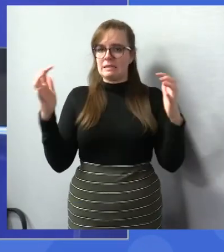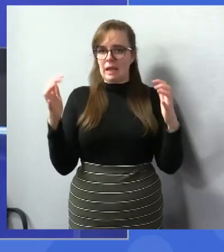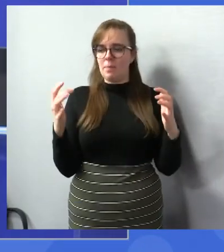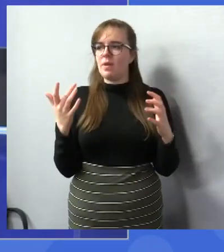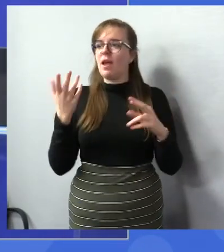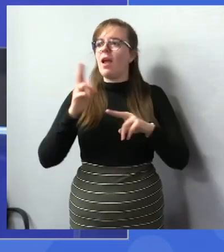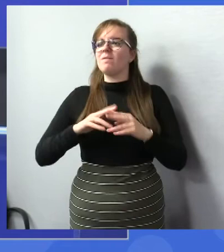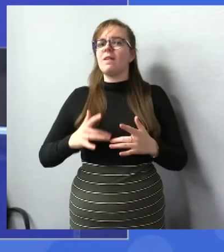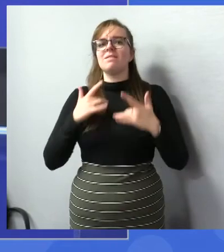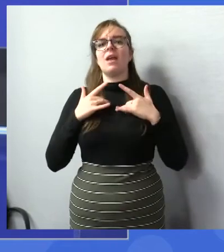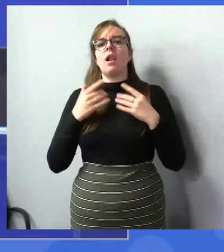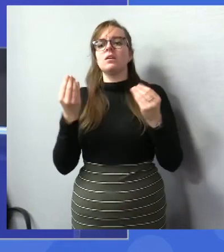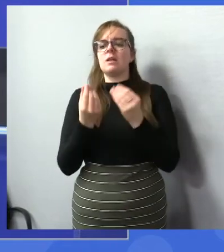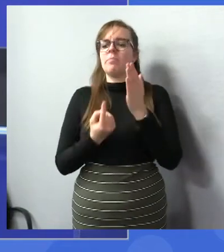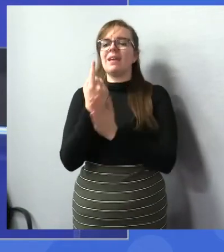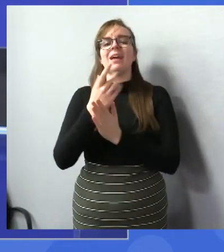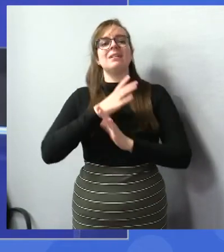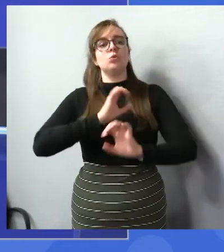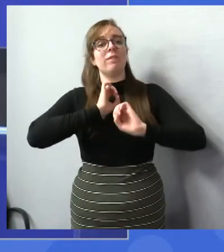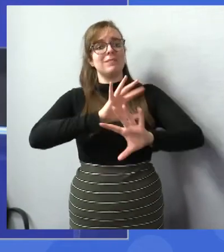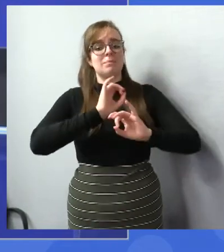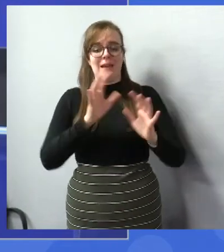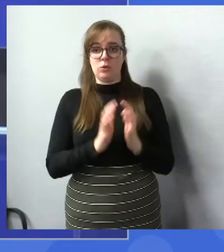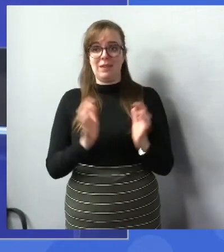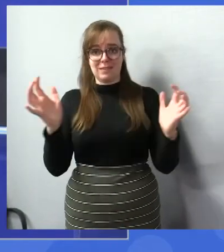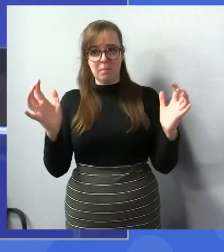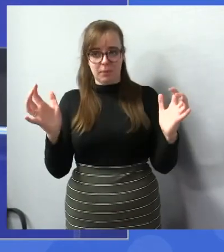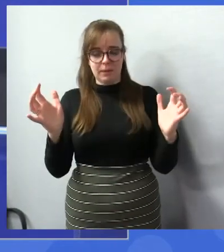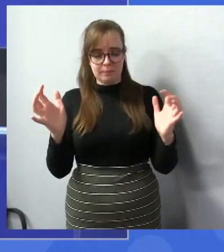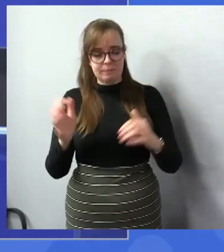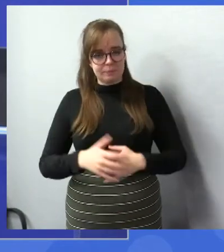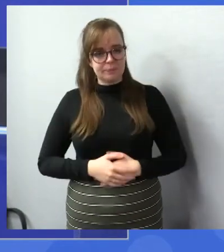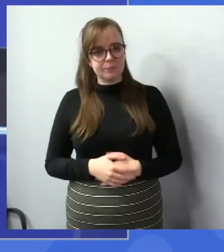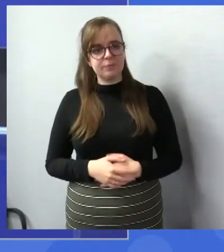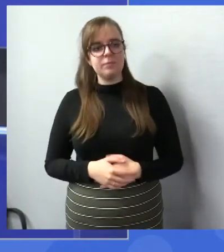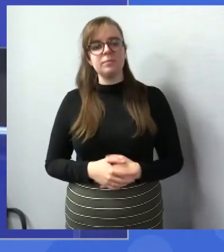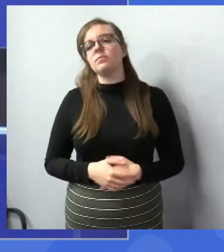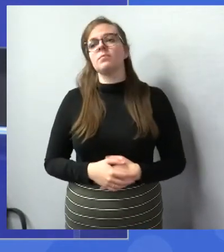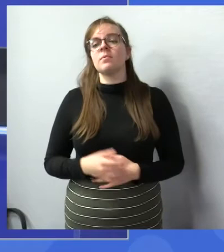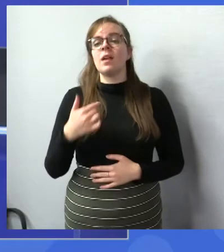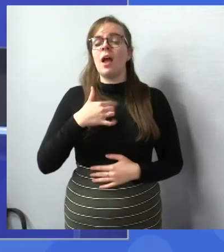need to feed back to the assembly as a whole and and I would like you to if you